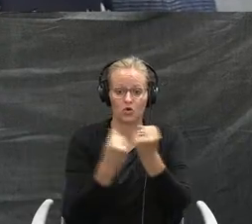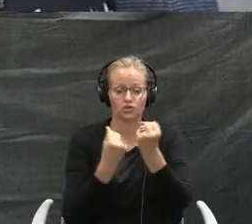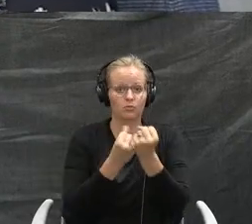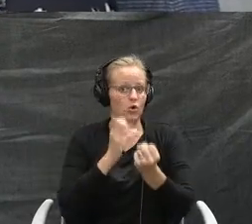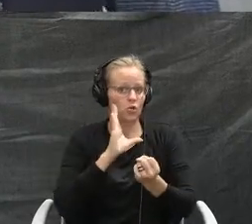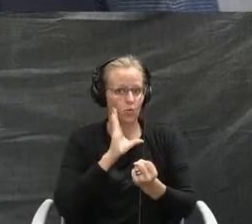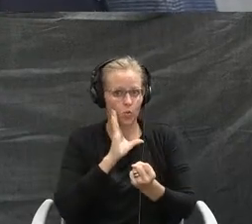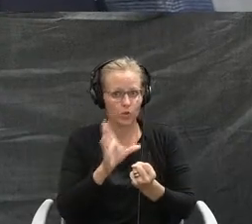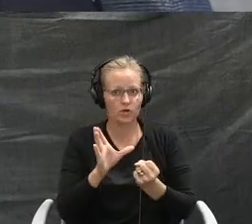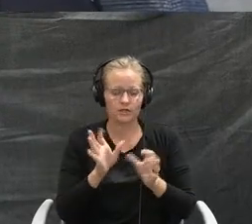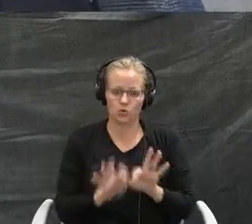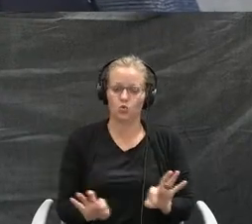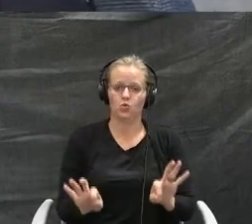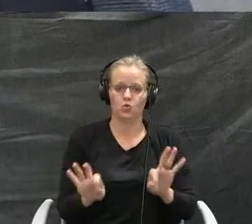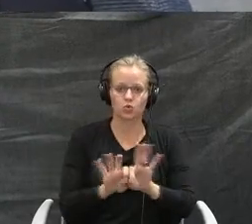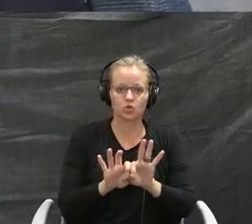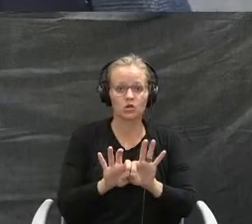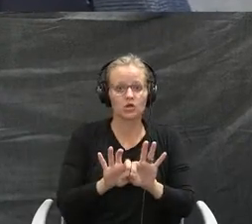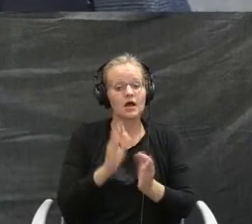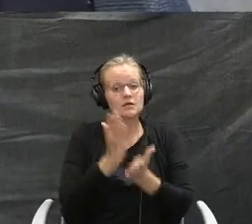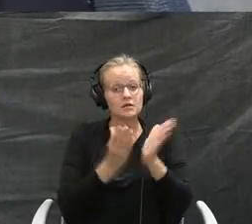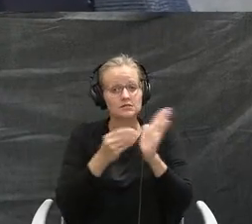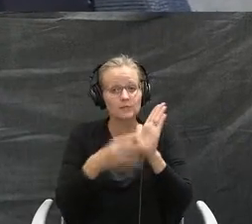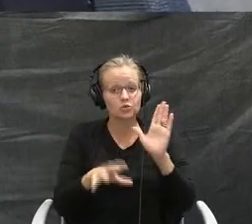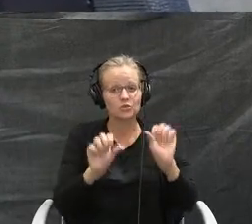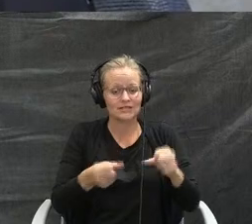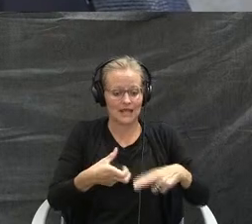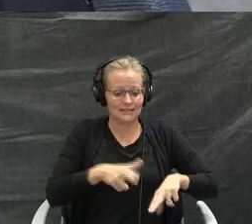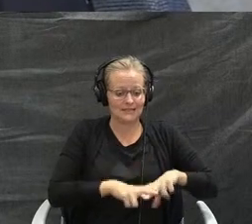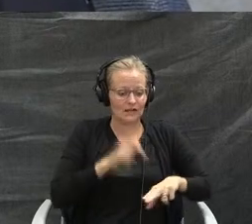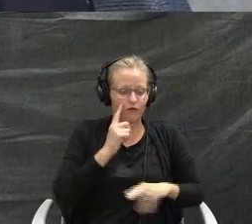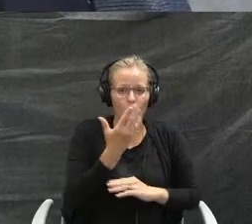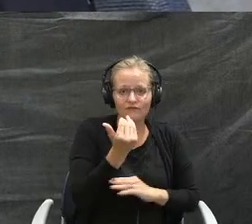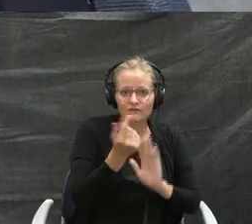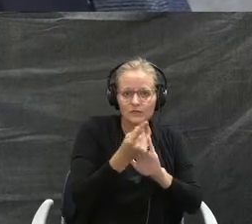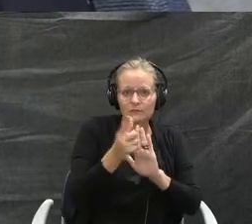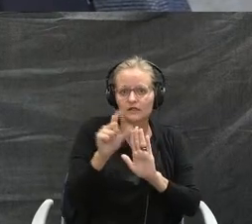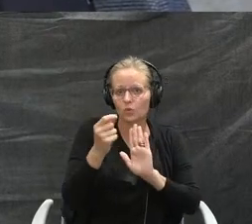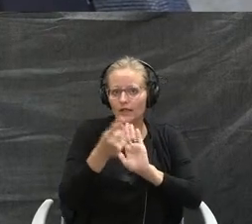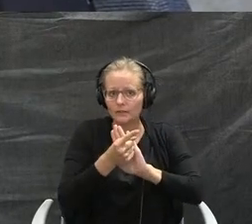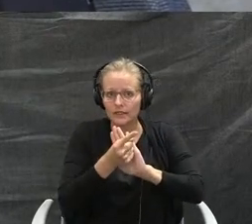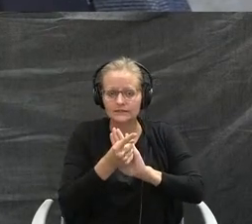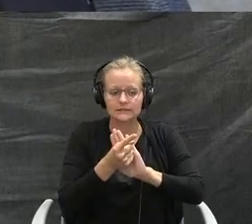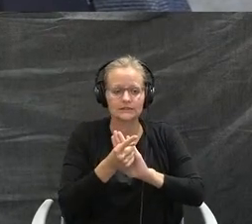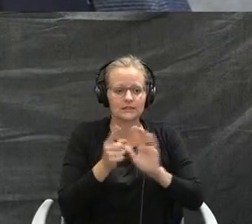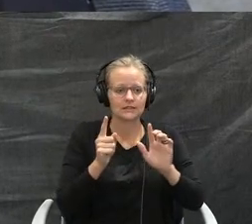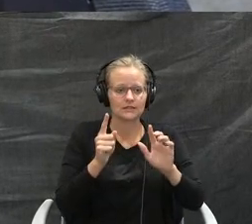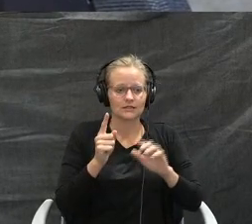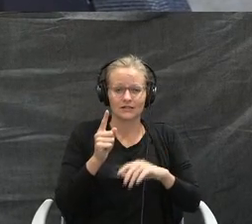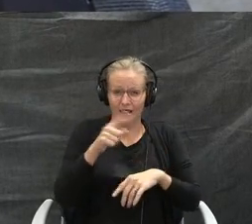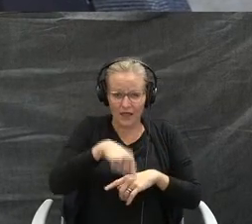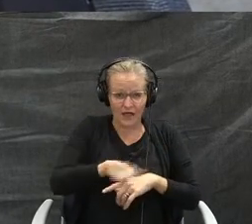for maybe 15 to 20 minutes at a time at best and learn through play, collaborating, interacting, building, creating,